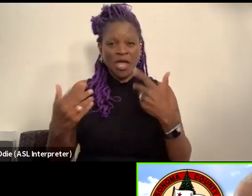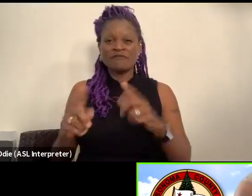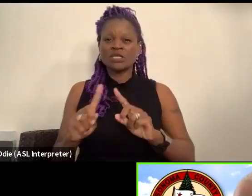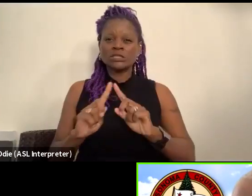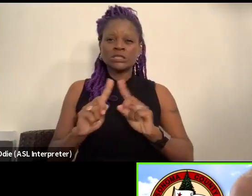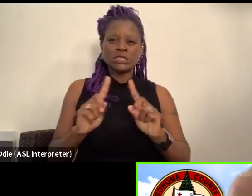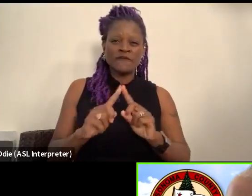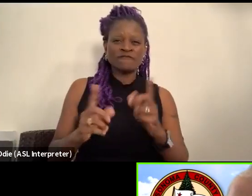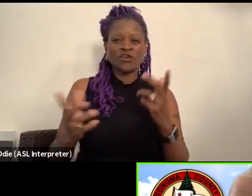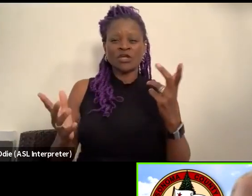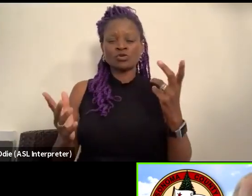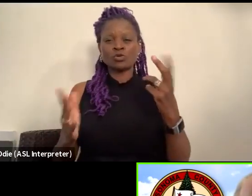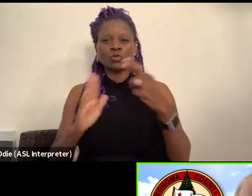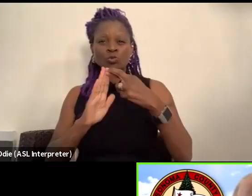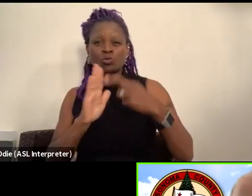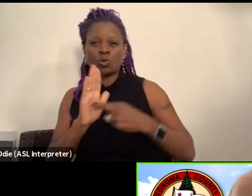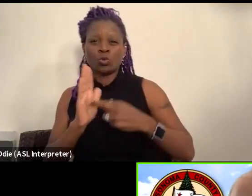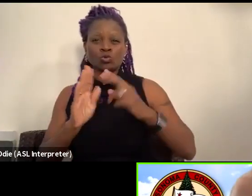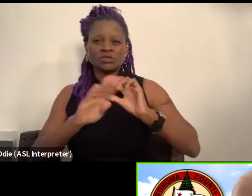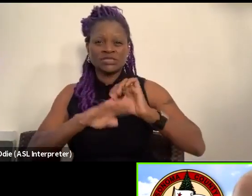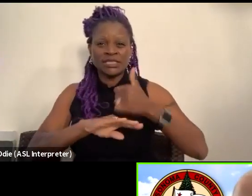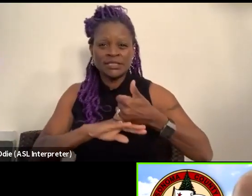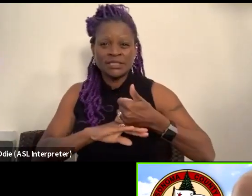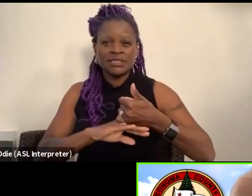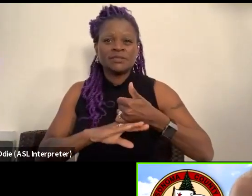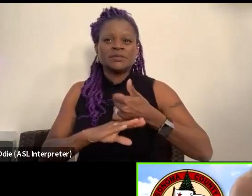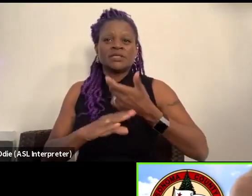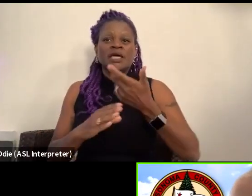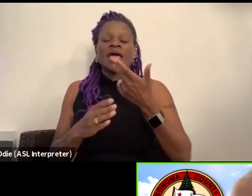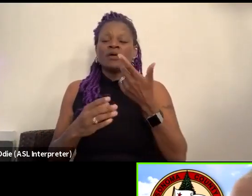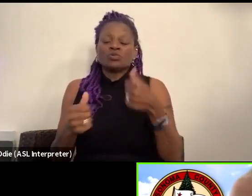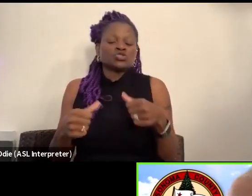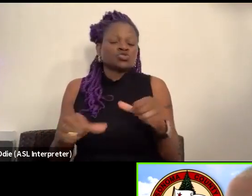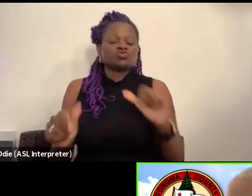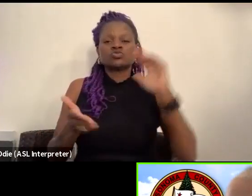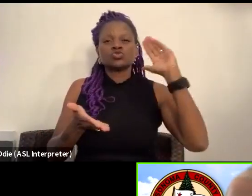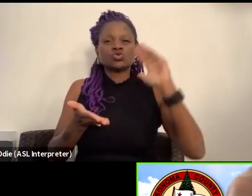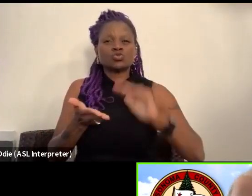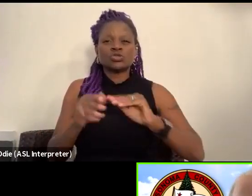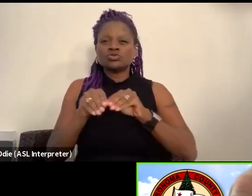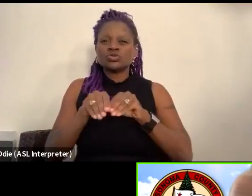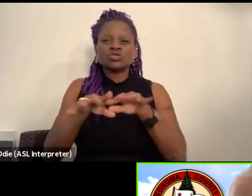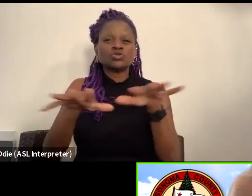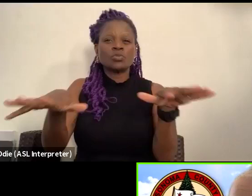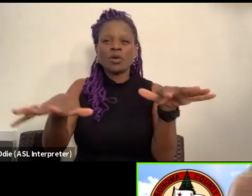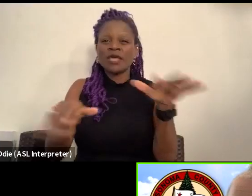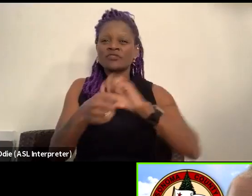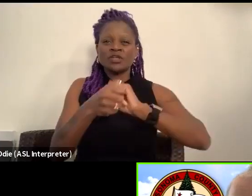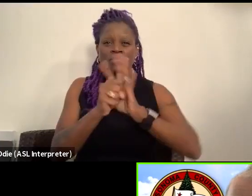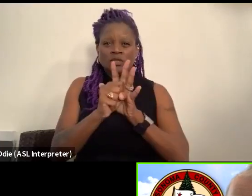and transmission and and reducing those transmission rates. So I want to thank everybody for working